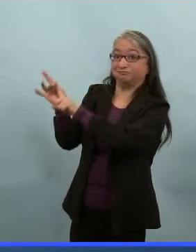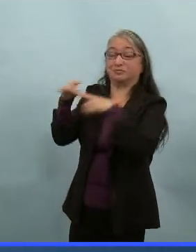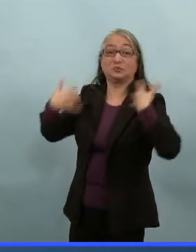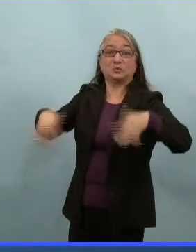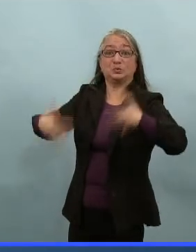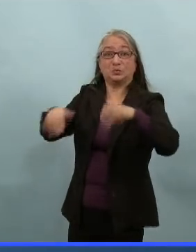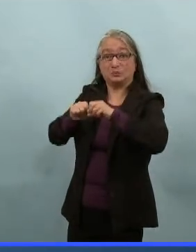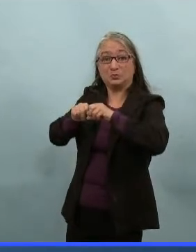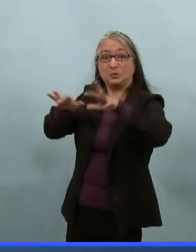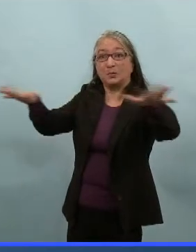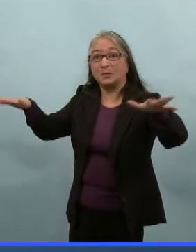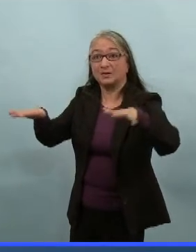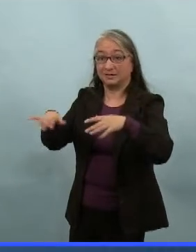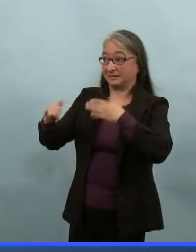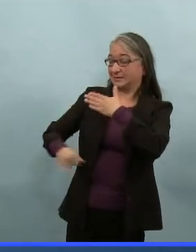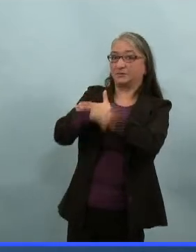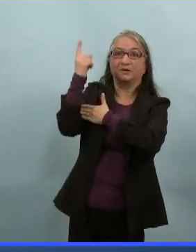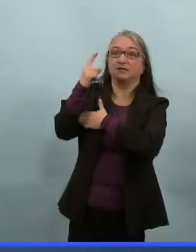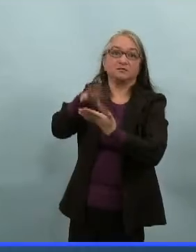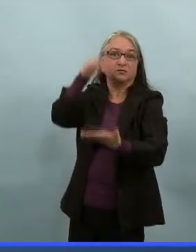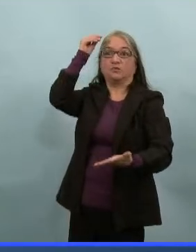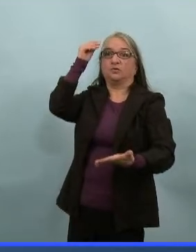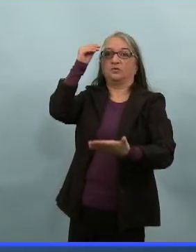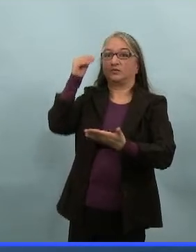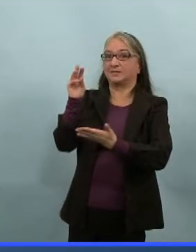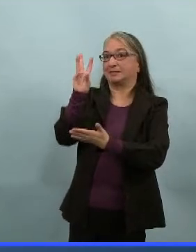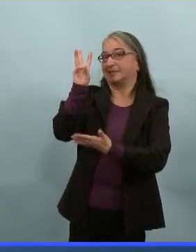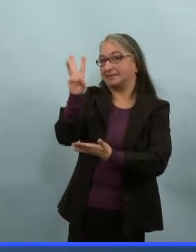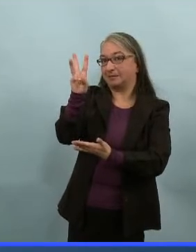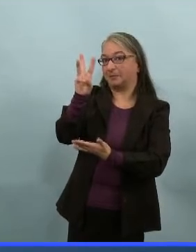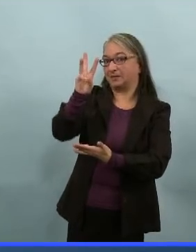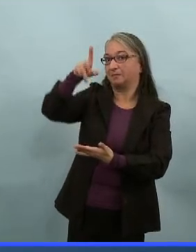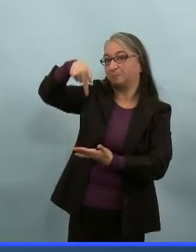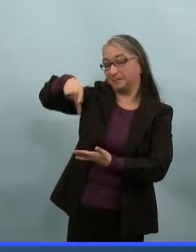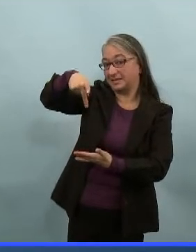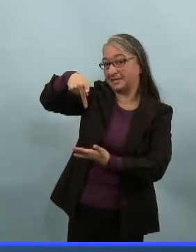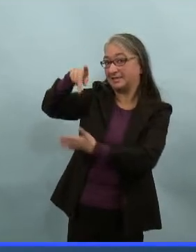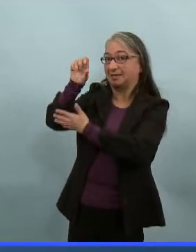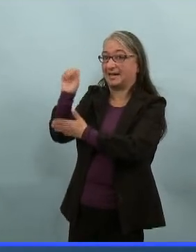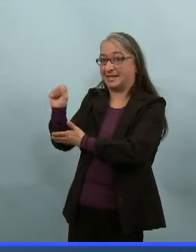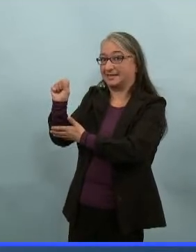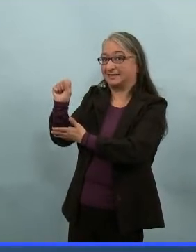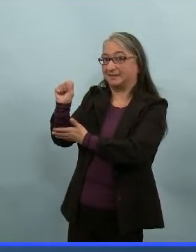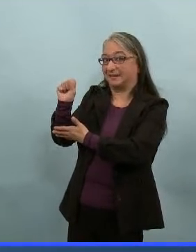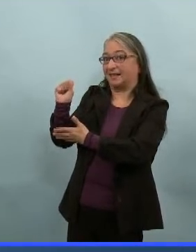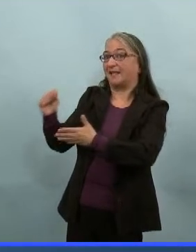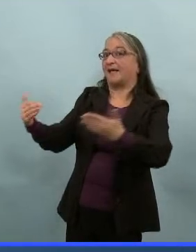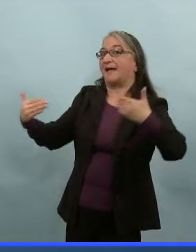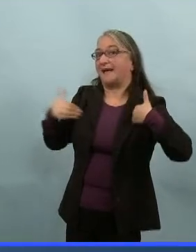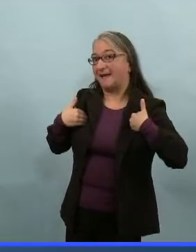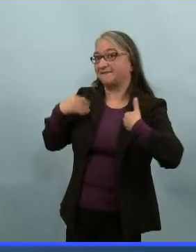that the winnipeg police service has about 170 people booked off on covet-related leave